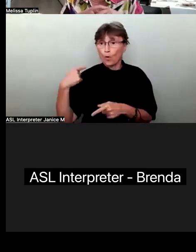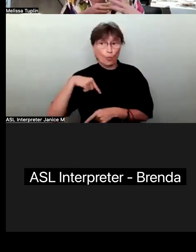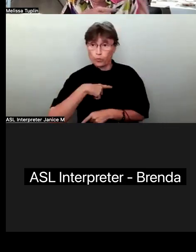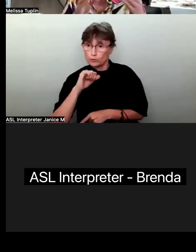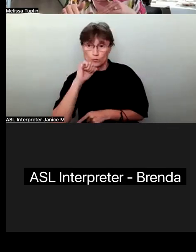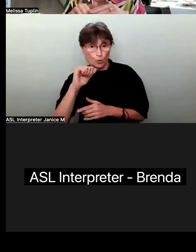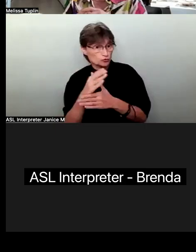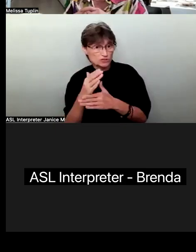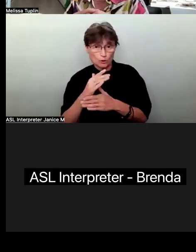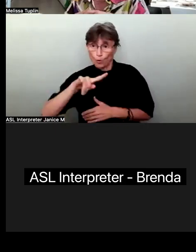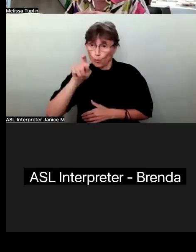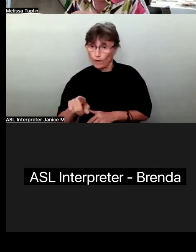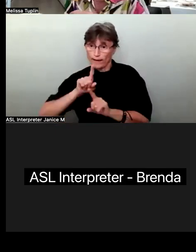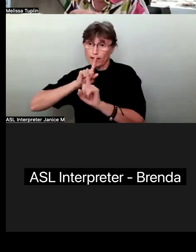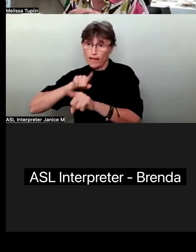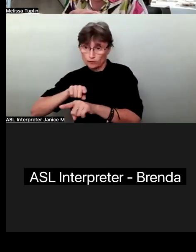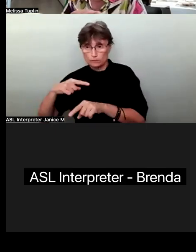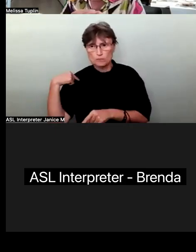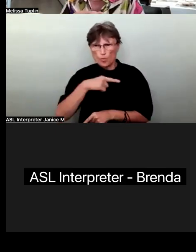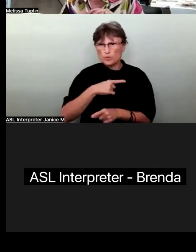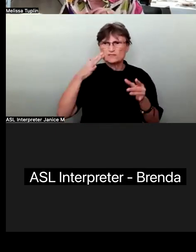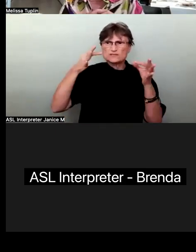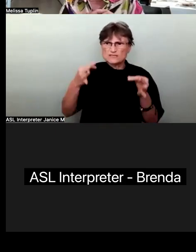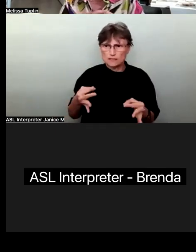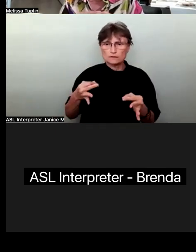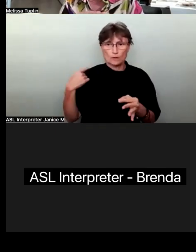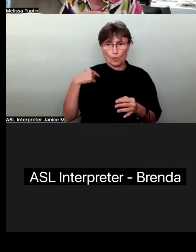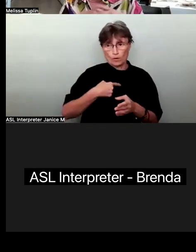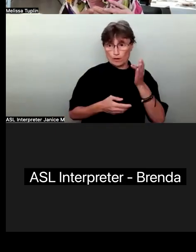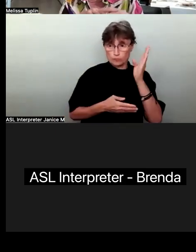we're going to hold all questions until the end to make it easier for us to edit